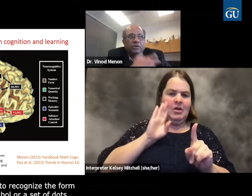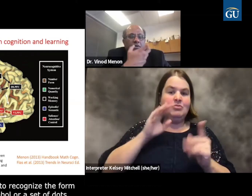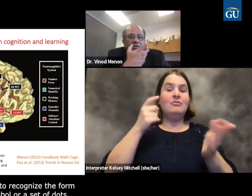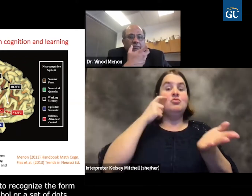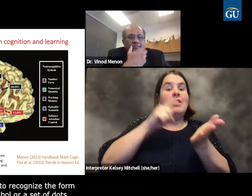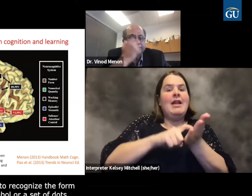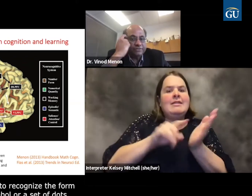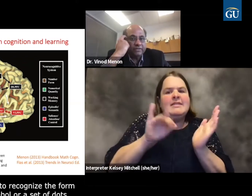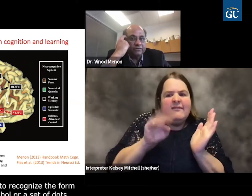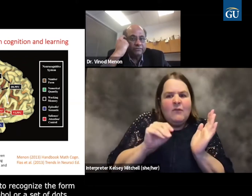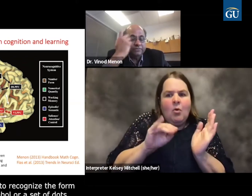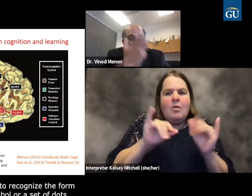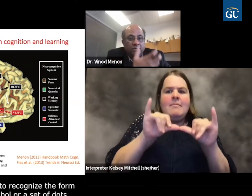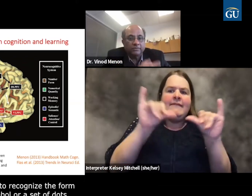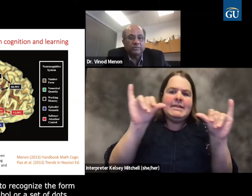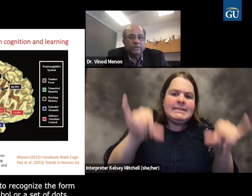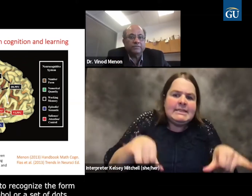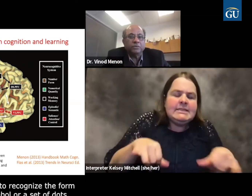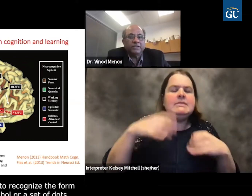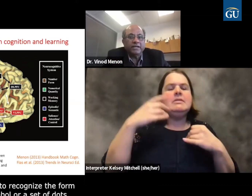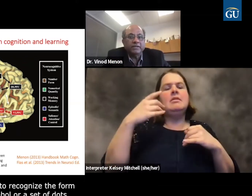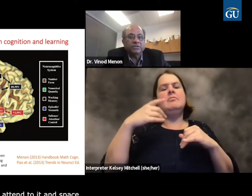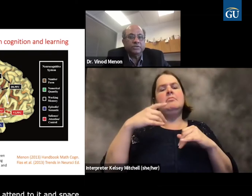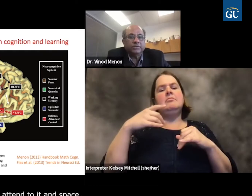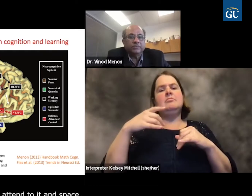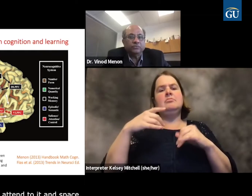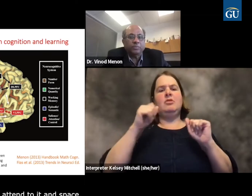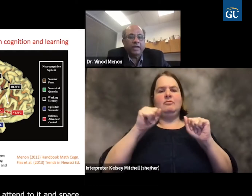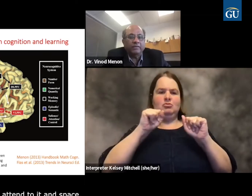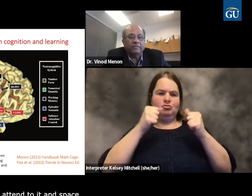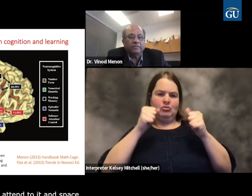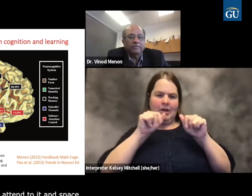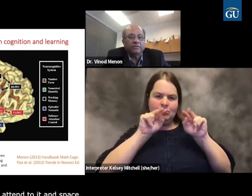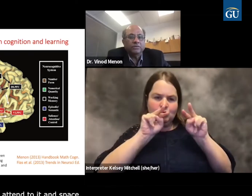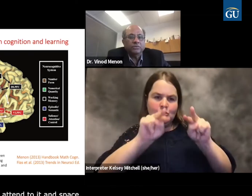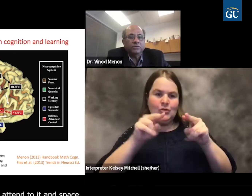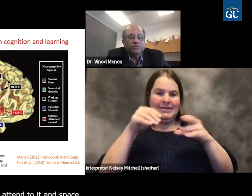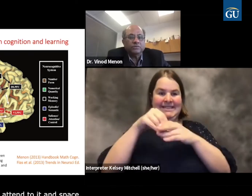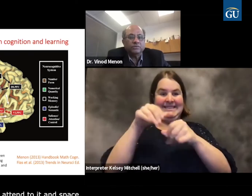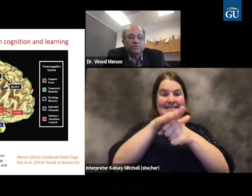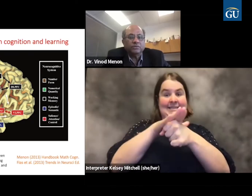symbol or a set of dots you have to attend to